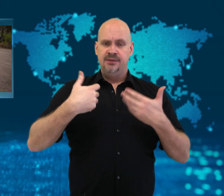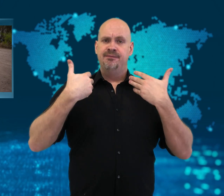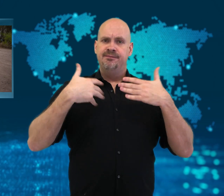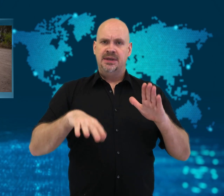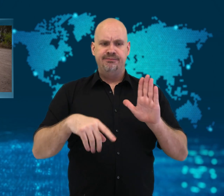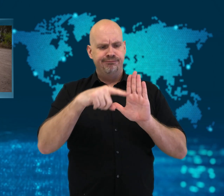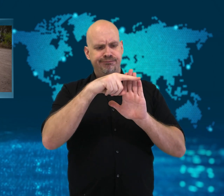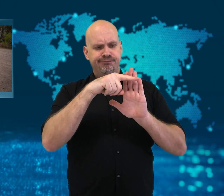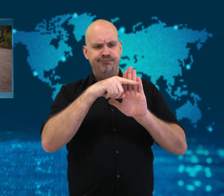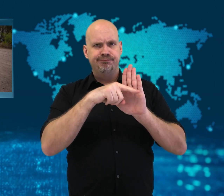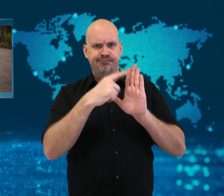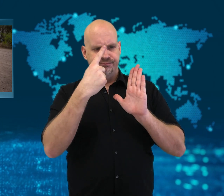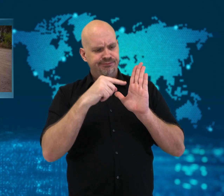Last month,